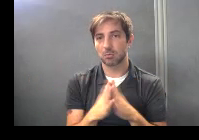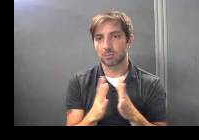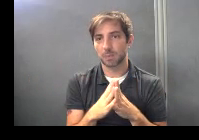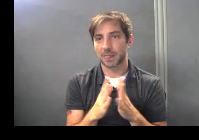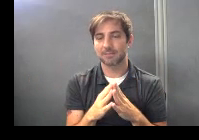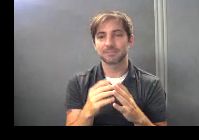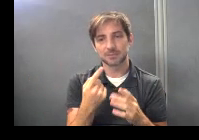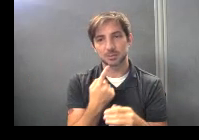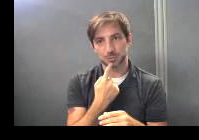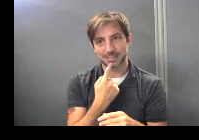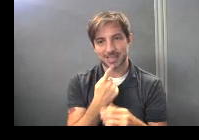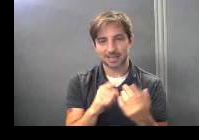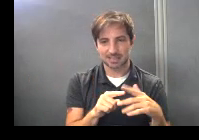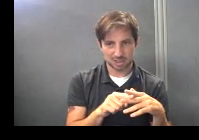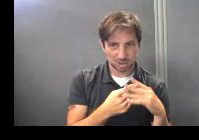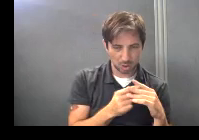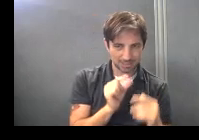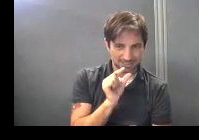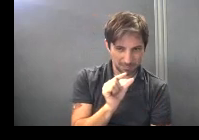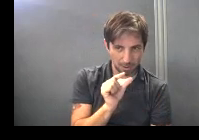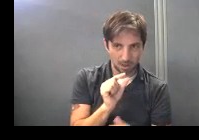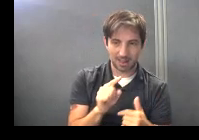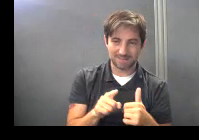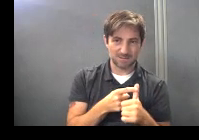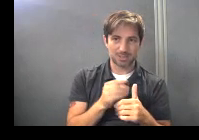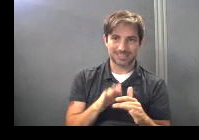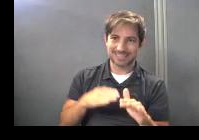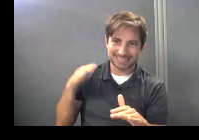START SMALL AND TAKE THE FIRST STEP. DETERMINE WHO IS IN YOUR COMMUNITY AND WHAT